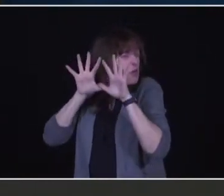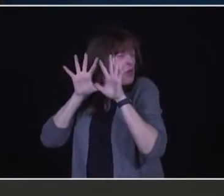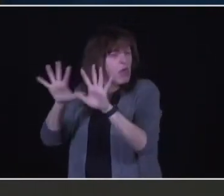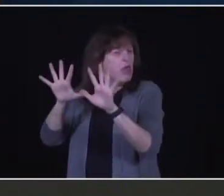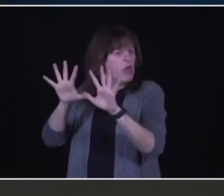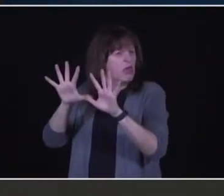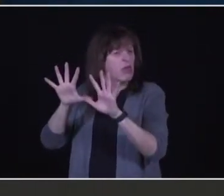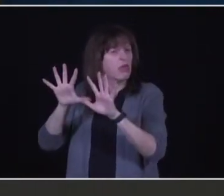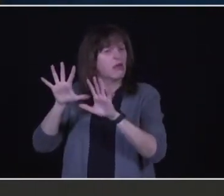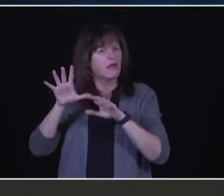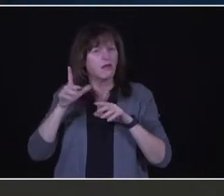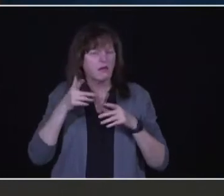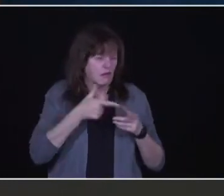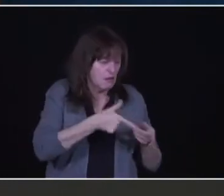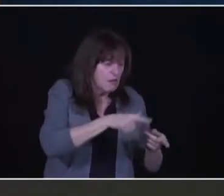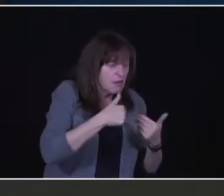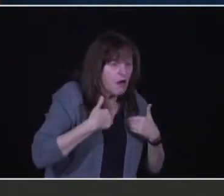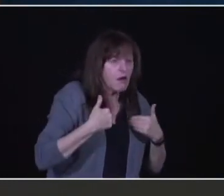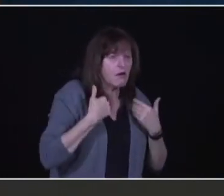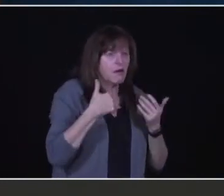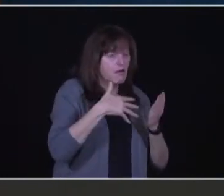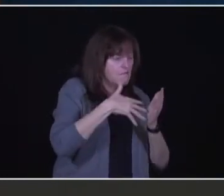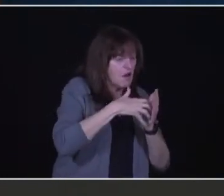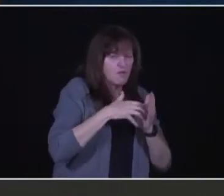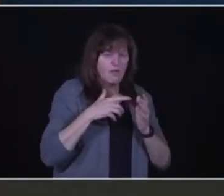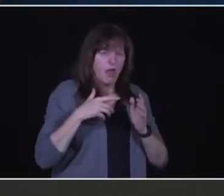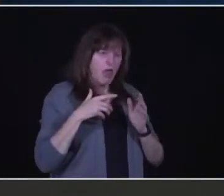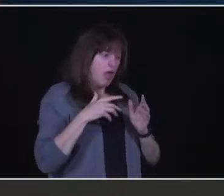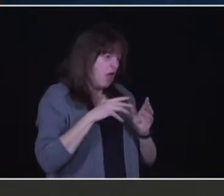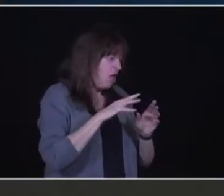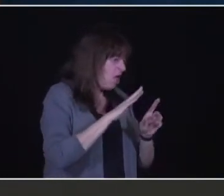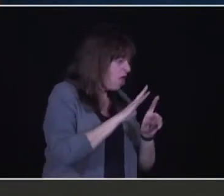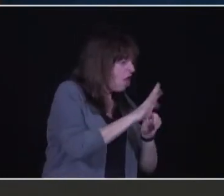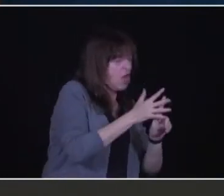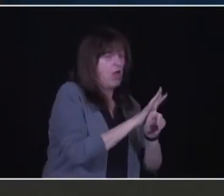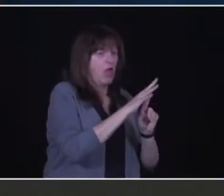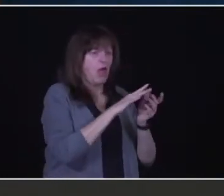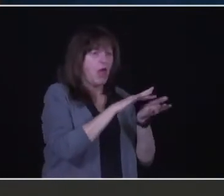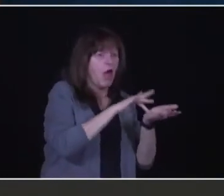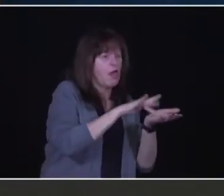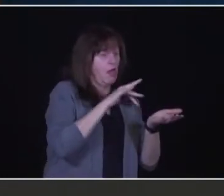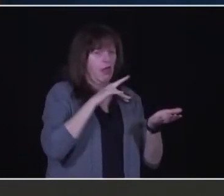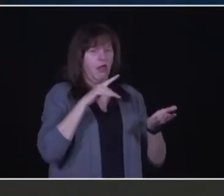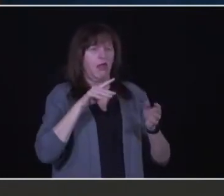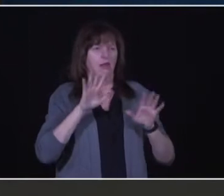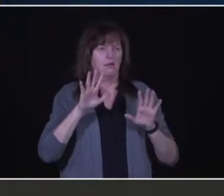They pray on the young and vulnerable. As Premier I have made it my mission to fight these terrible criminals.